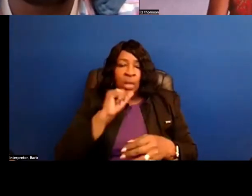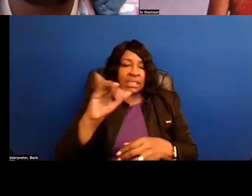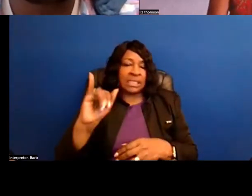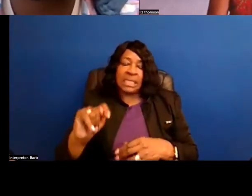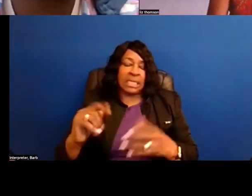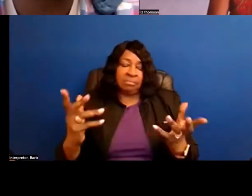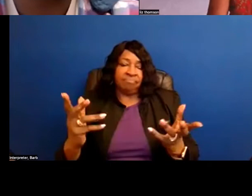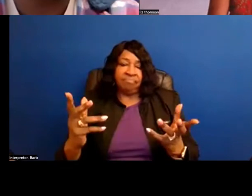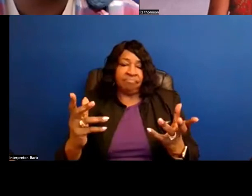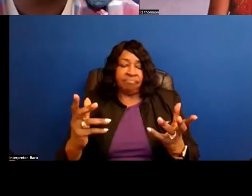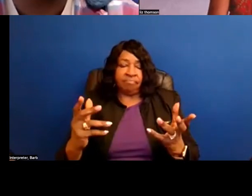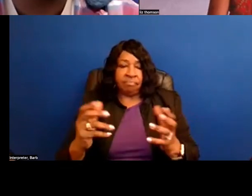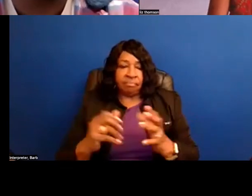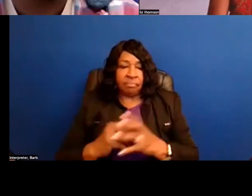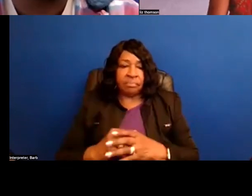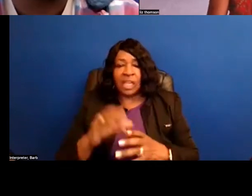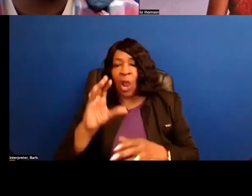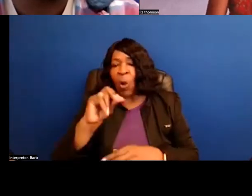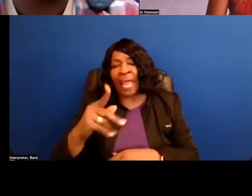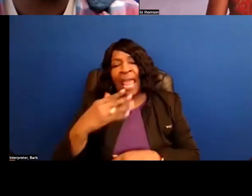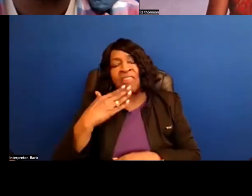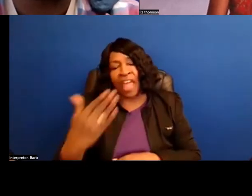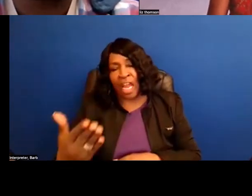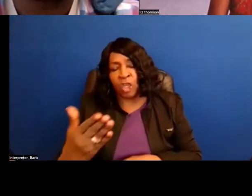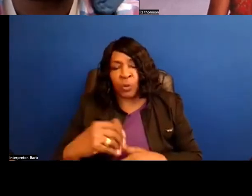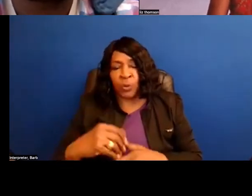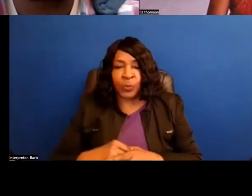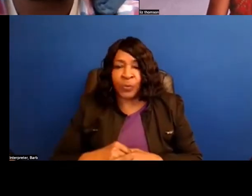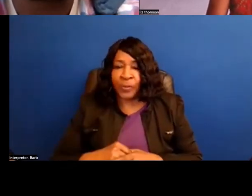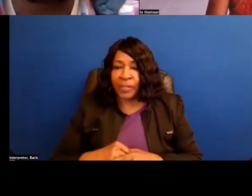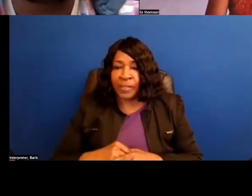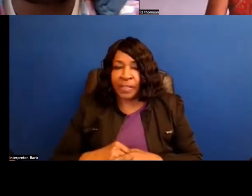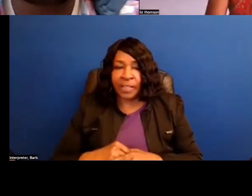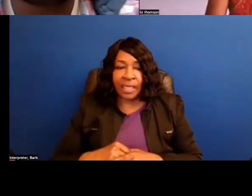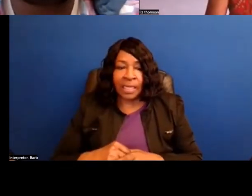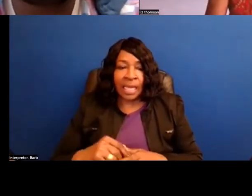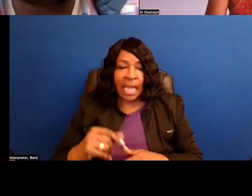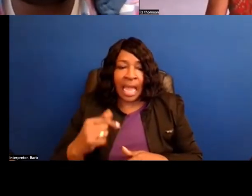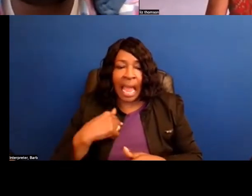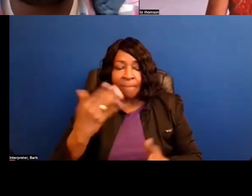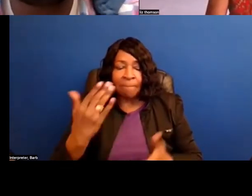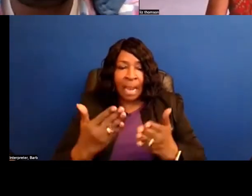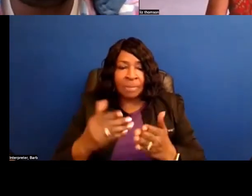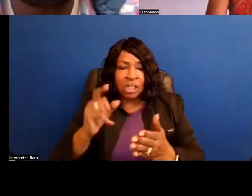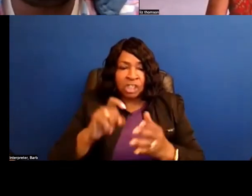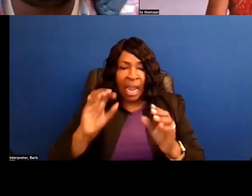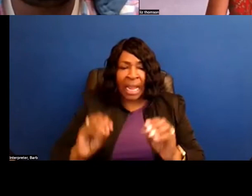[Amelia Marie] This is Amelia Marie, thank you. I probably should have clarified more about